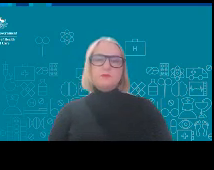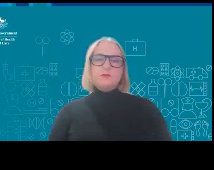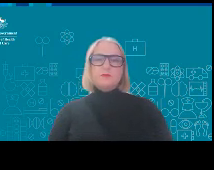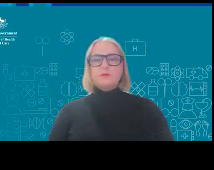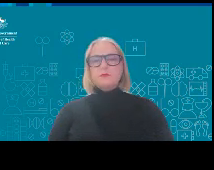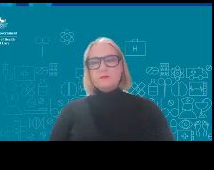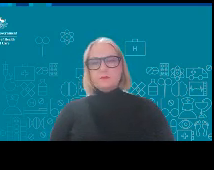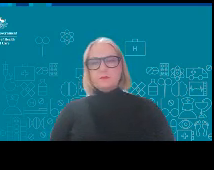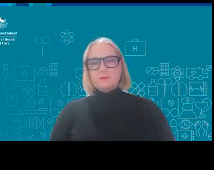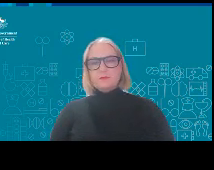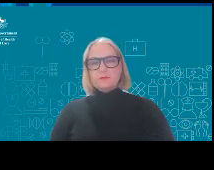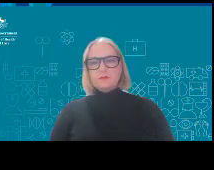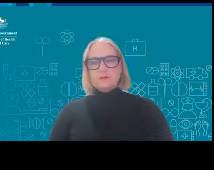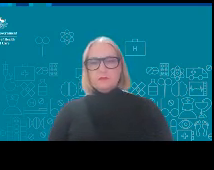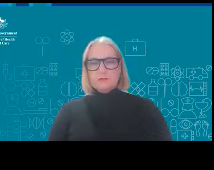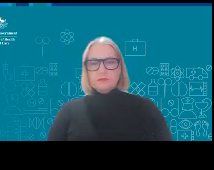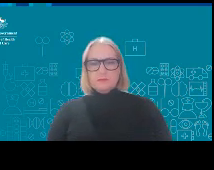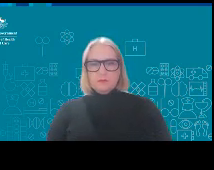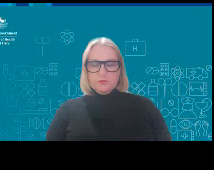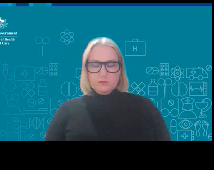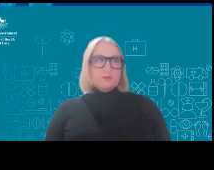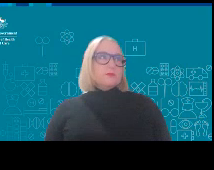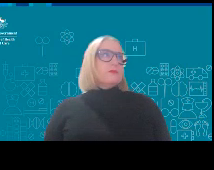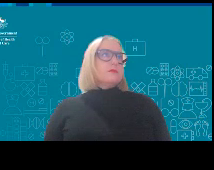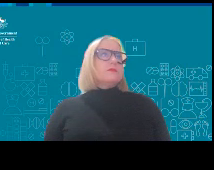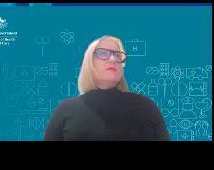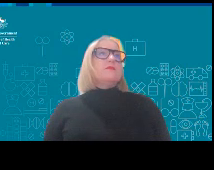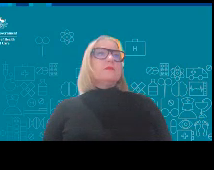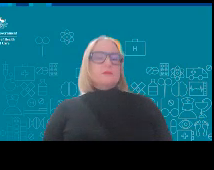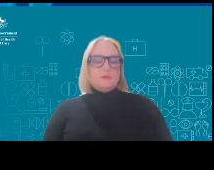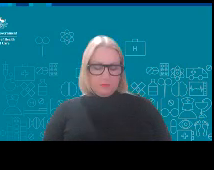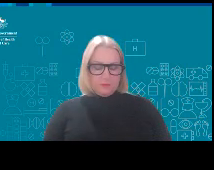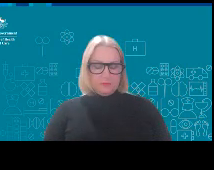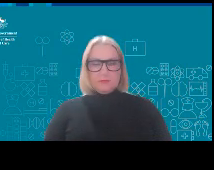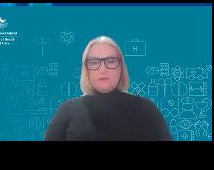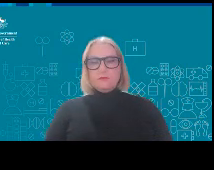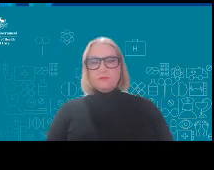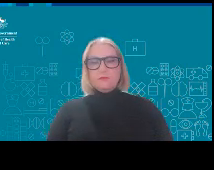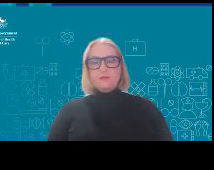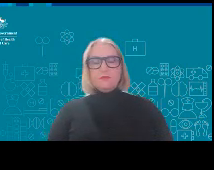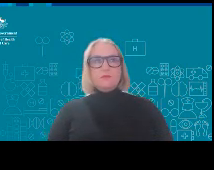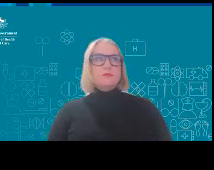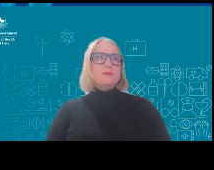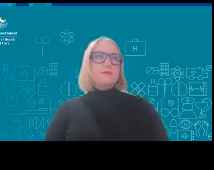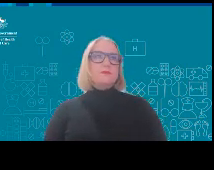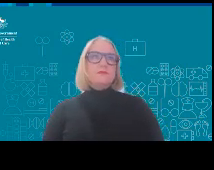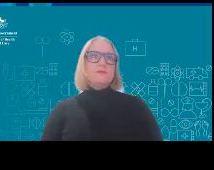remedy that non-compliance in an appropriate time our response will look quite different and we may seek